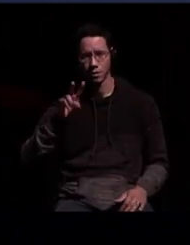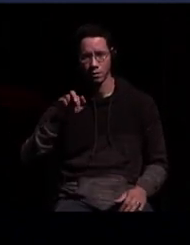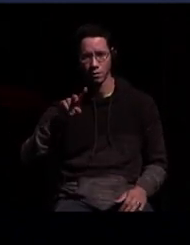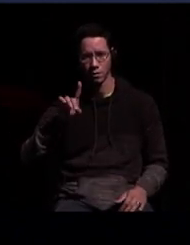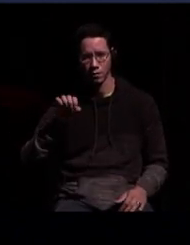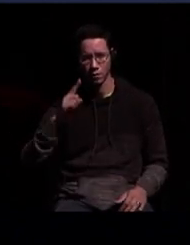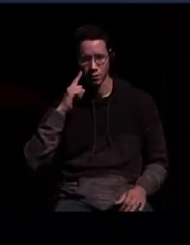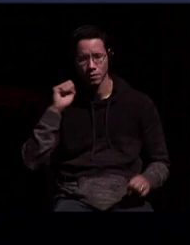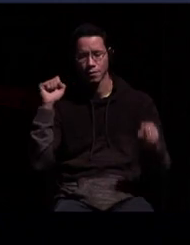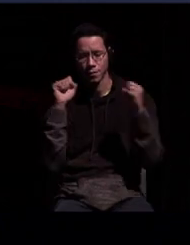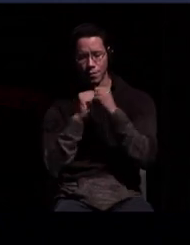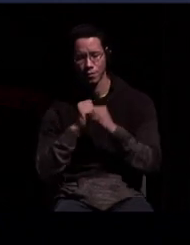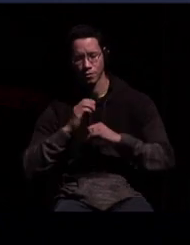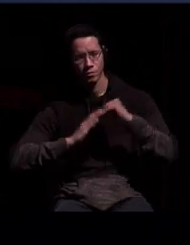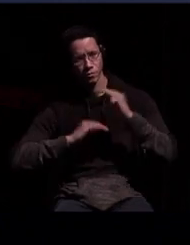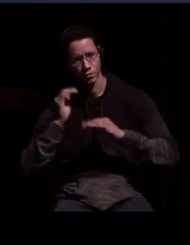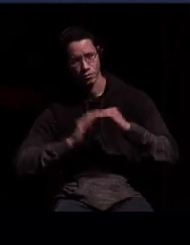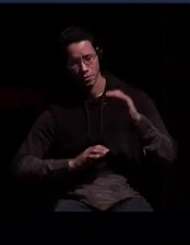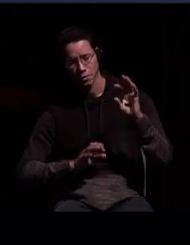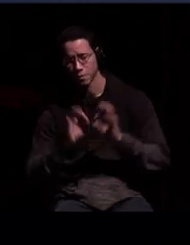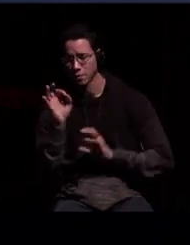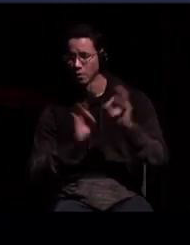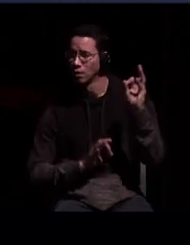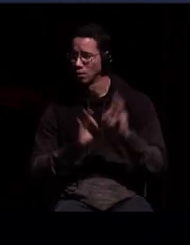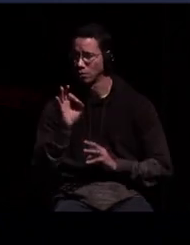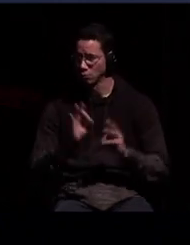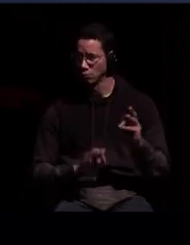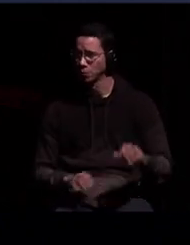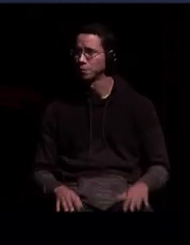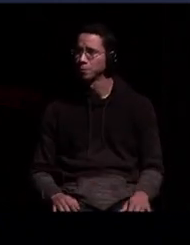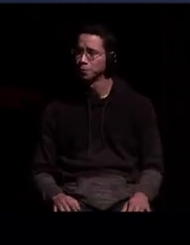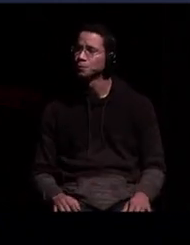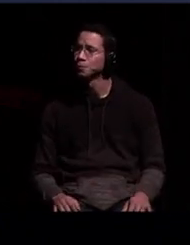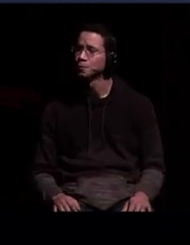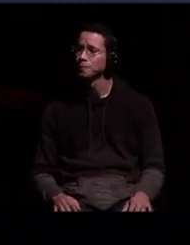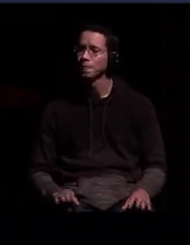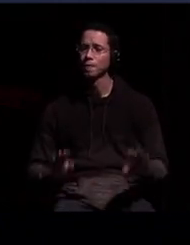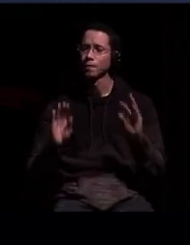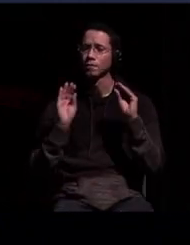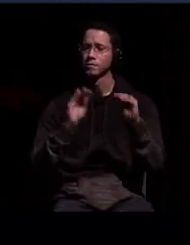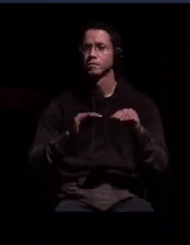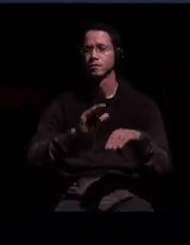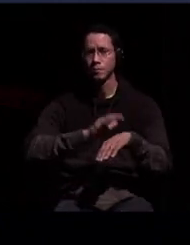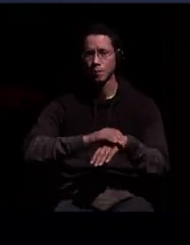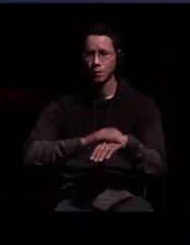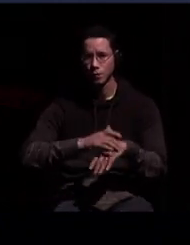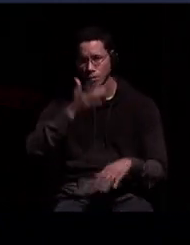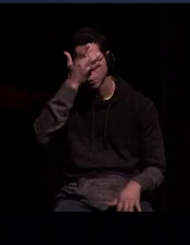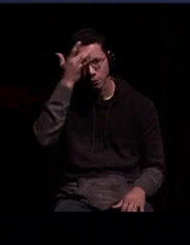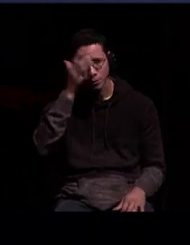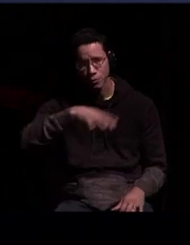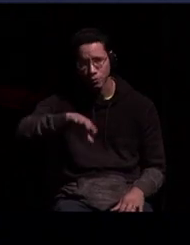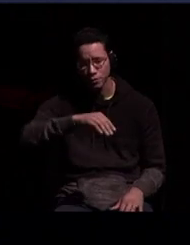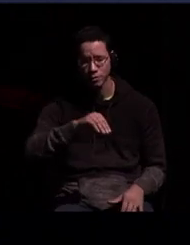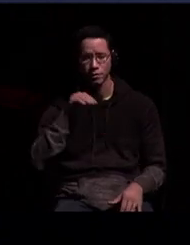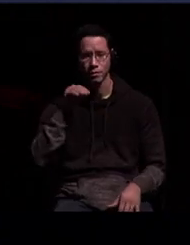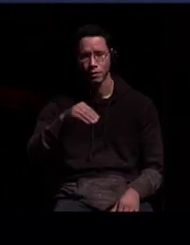so that the plan can be implemented by local population”. So we also put in place a program of formation